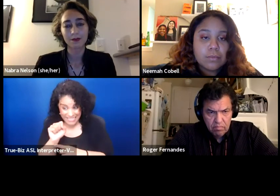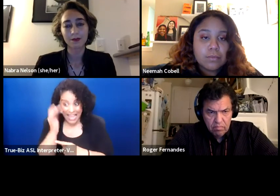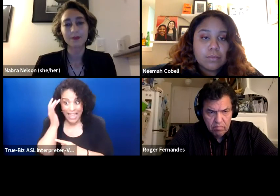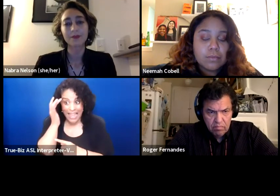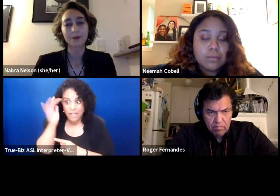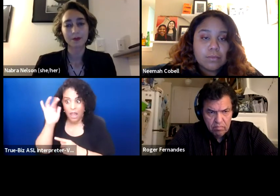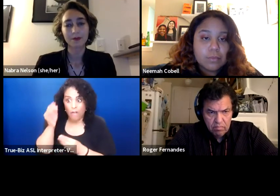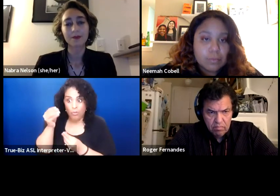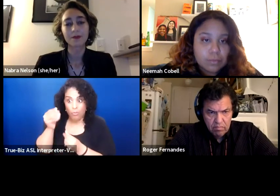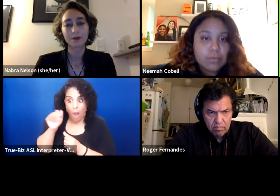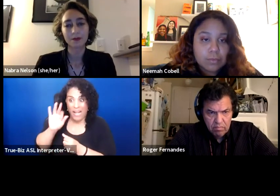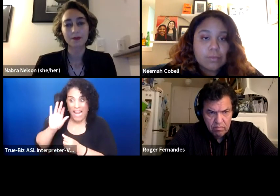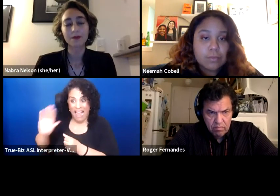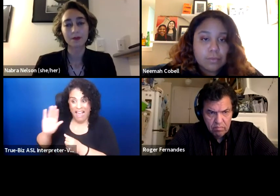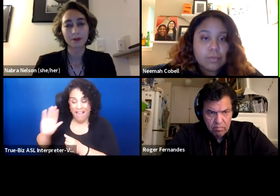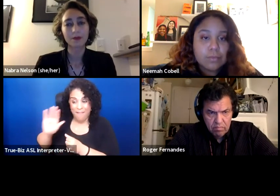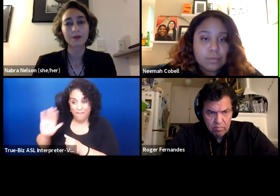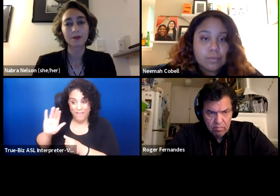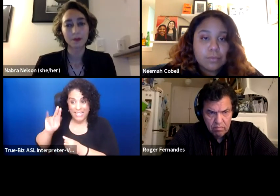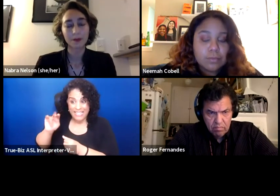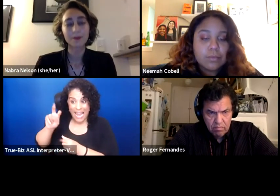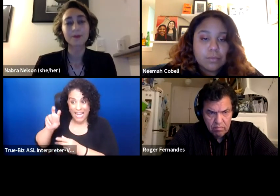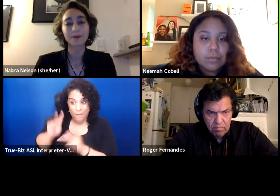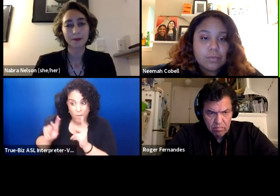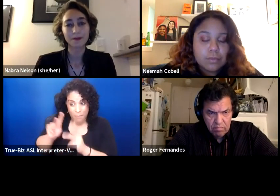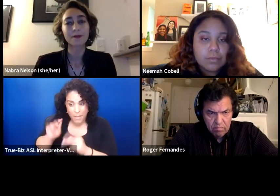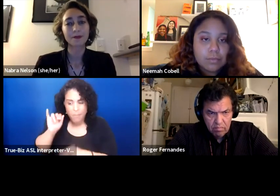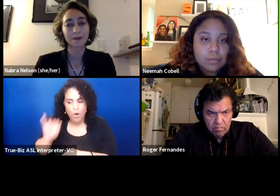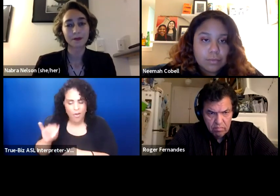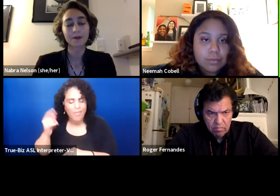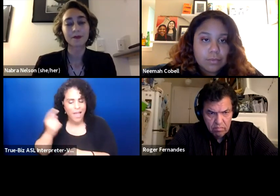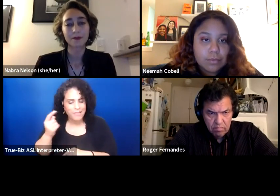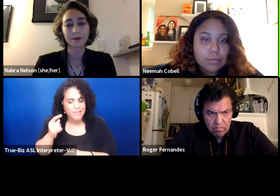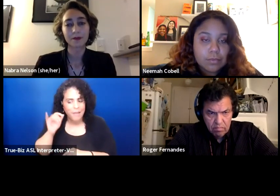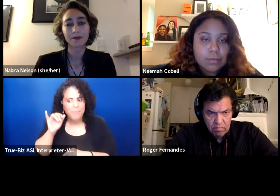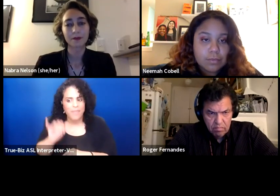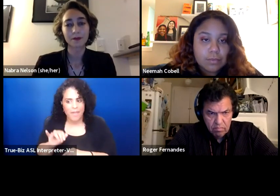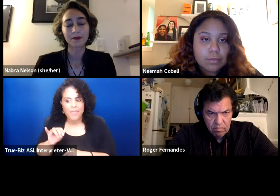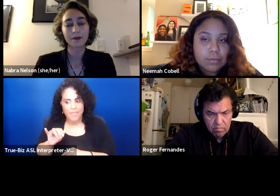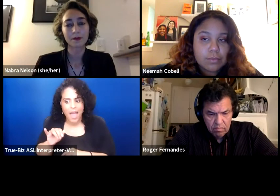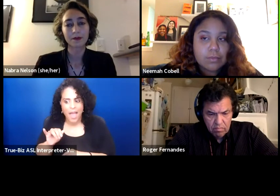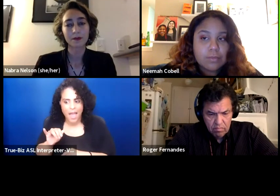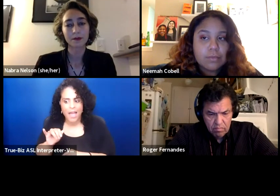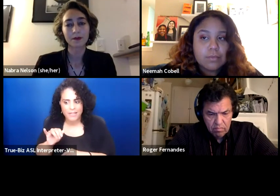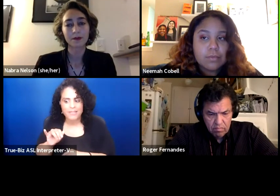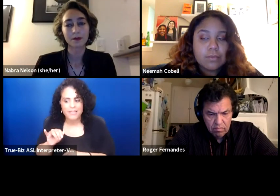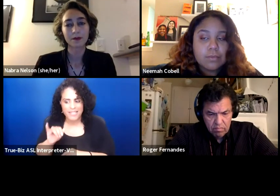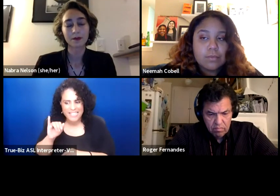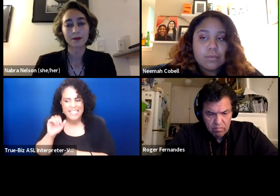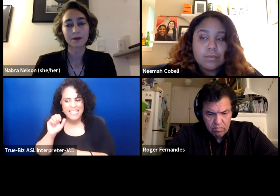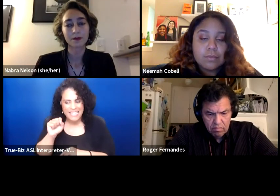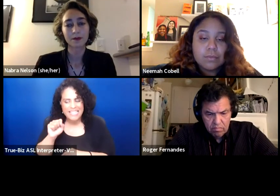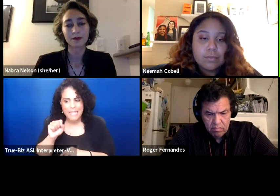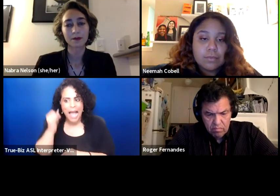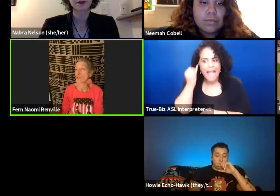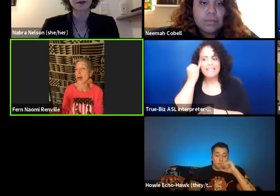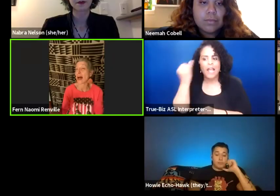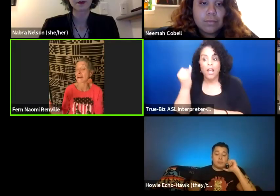of native people, I think is something that is an idea that if more people knew that